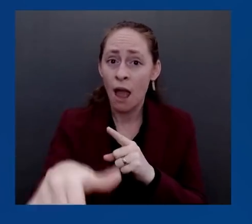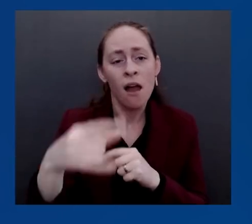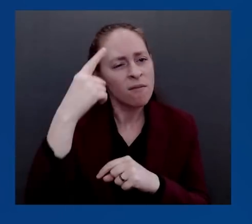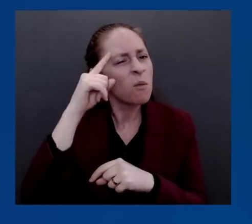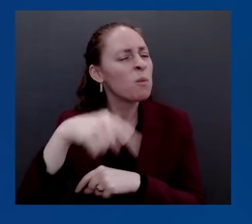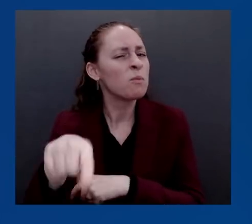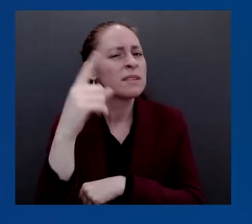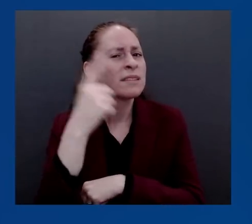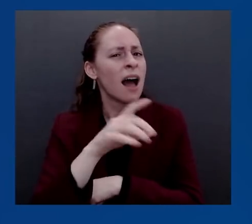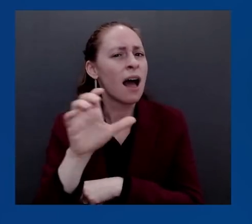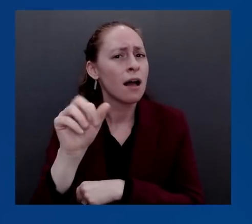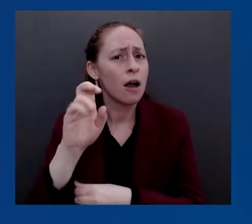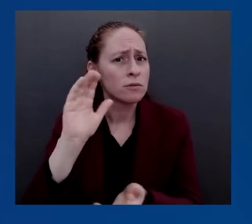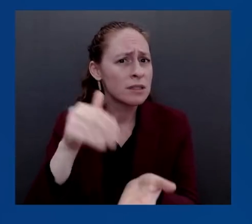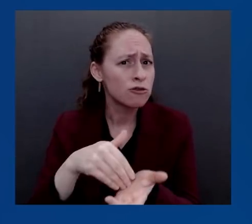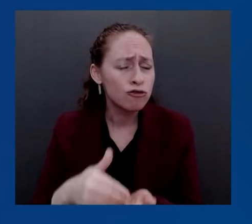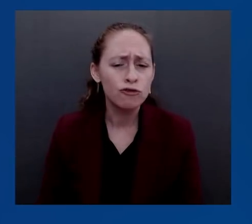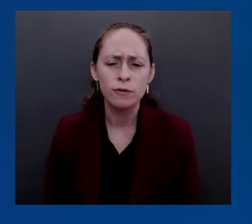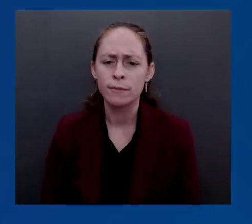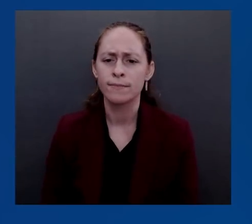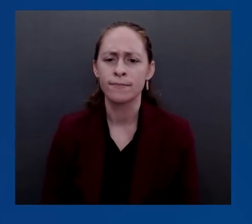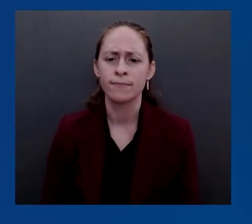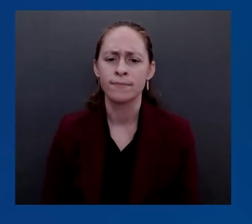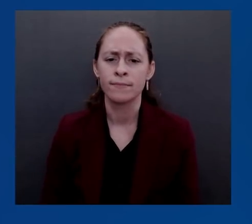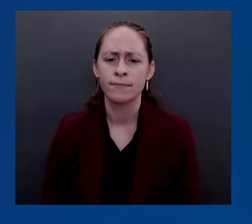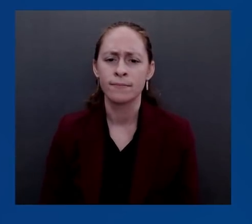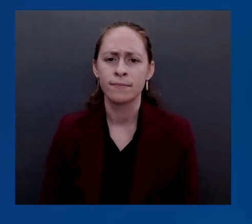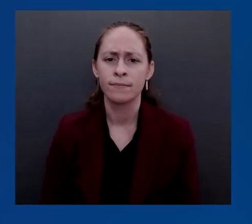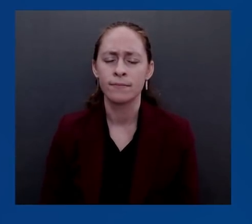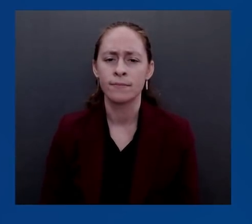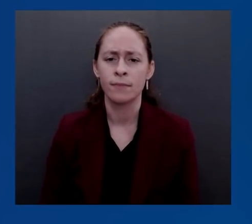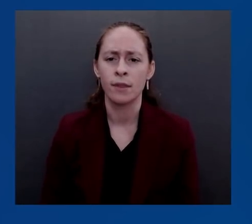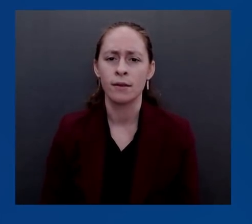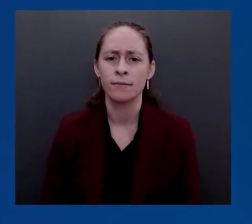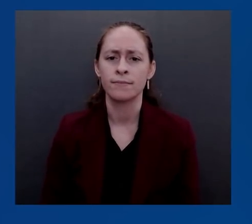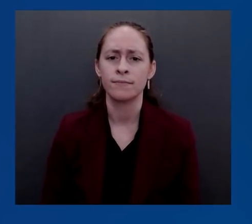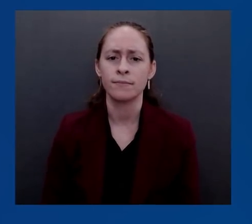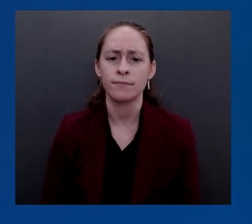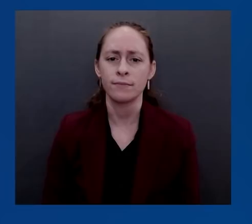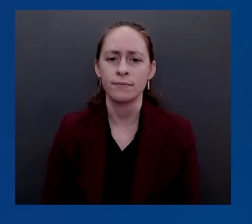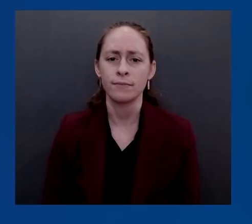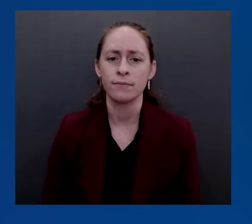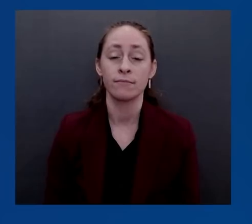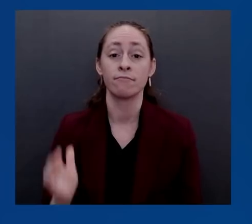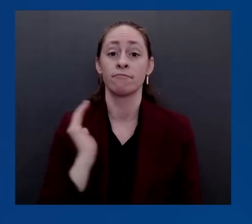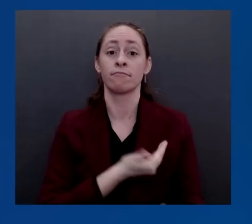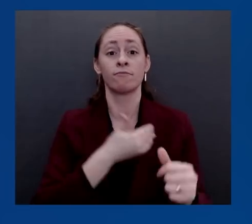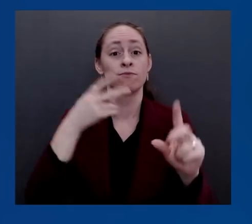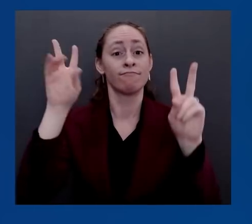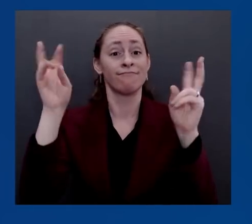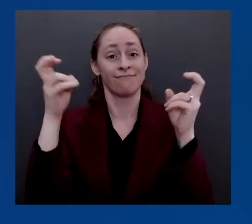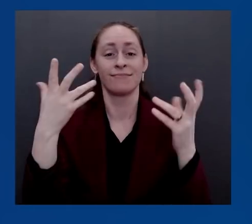So, our test-to-stay data that we have is largely -- the science around it is largely in settings